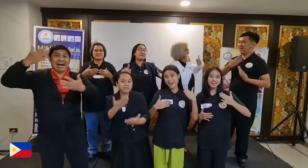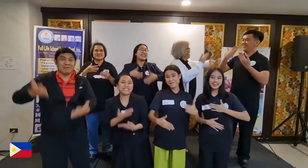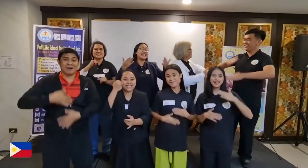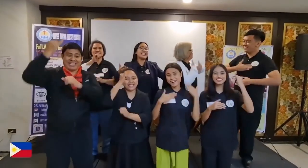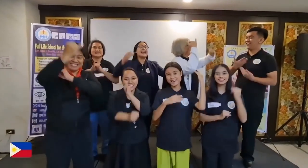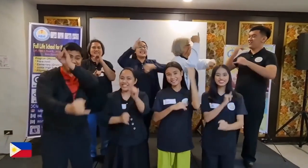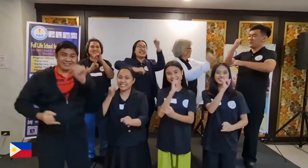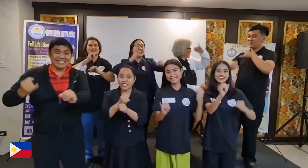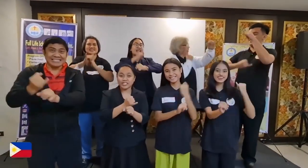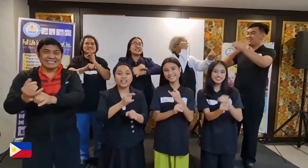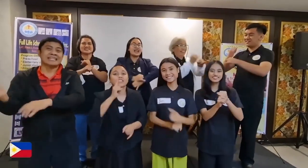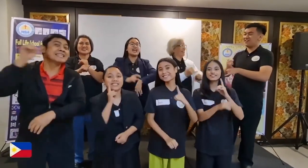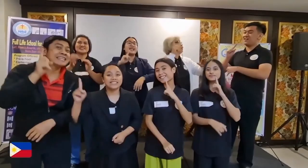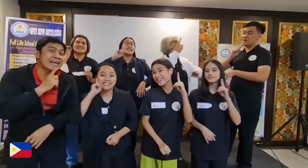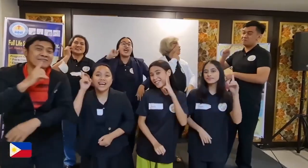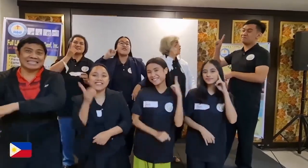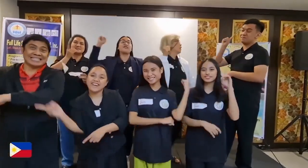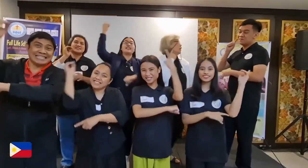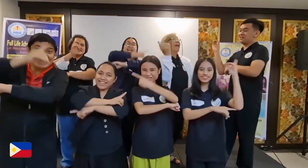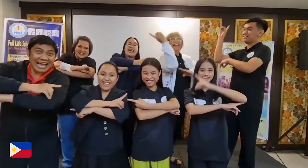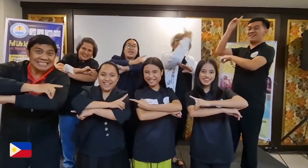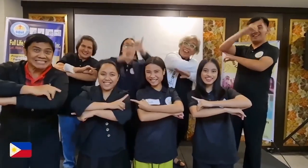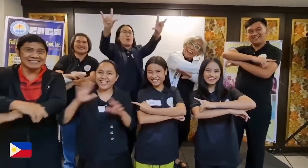Happy International Deaf Day.